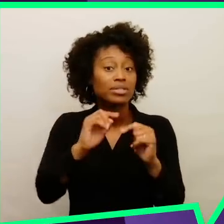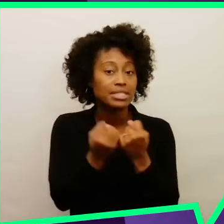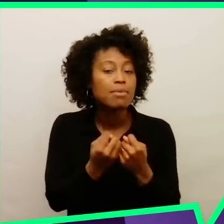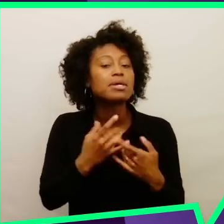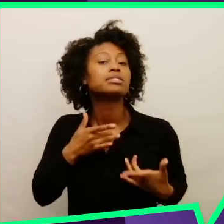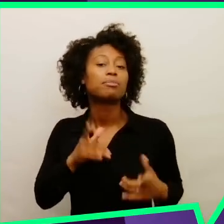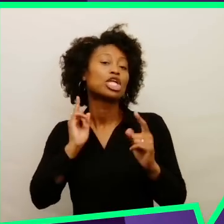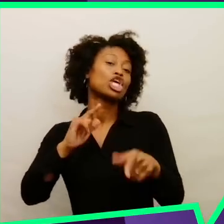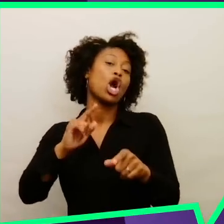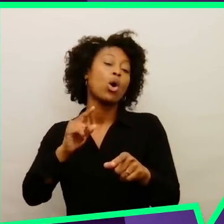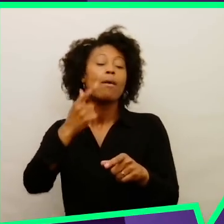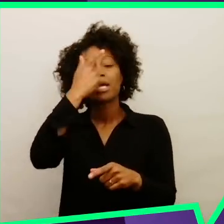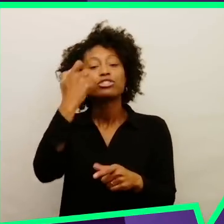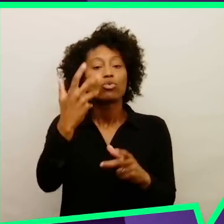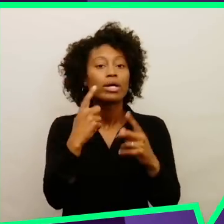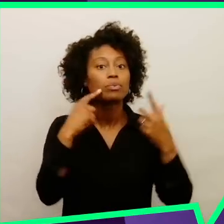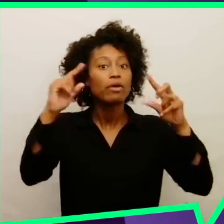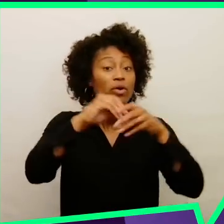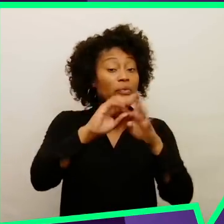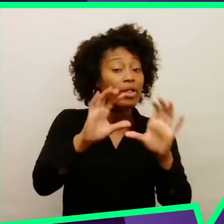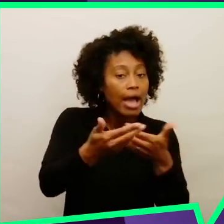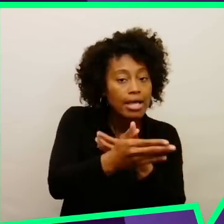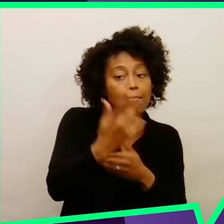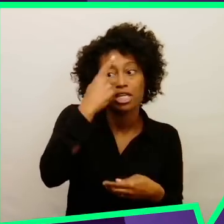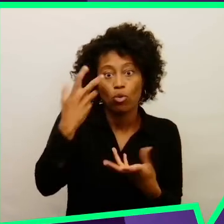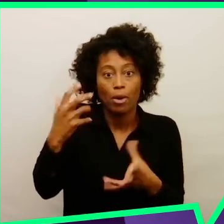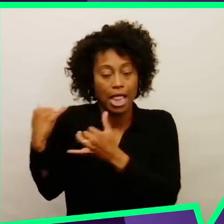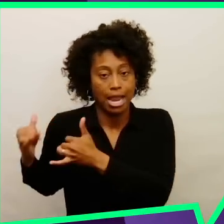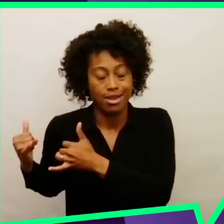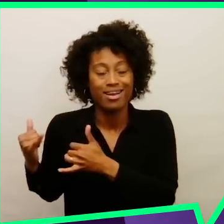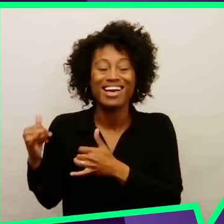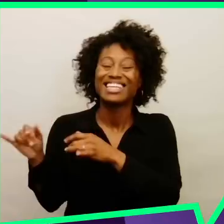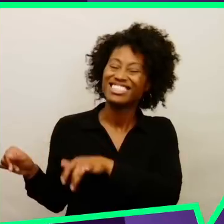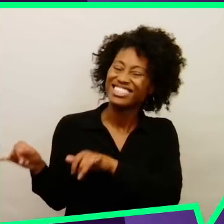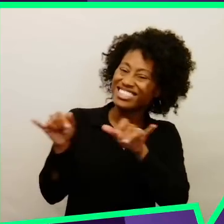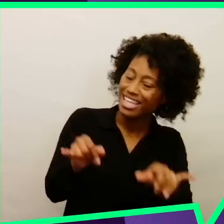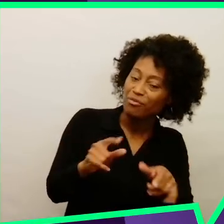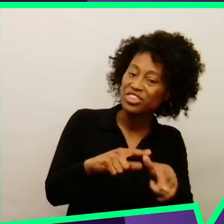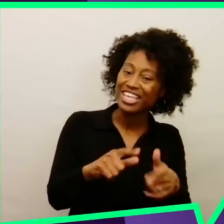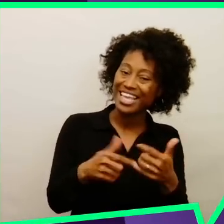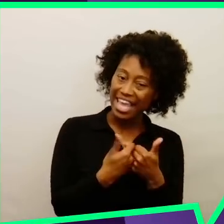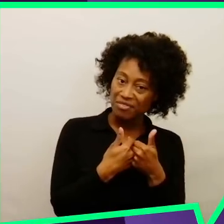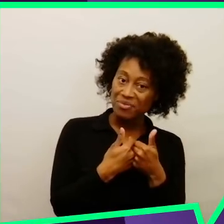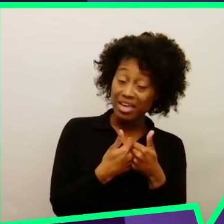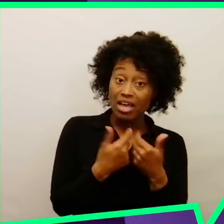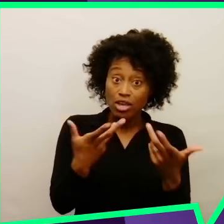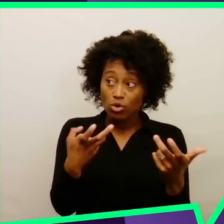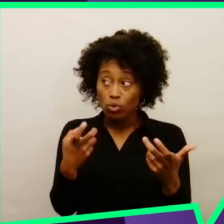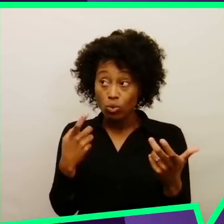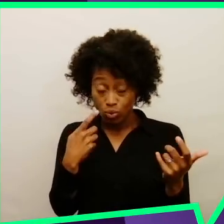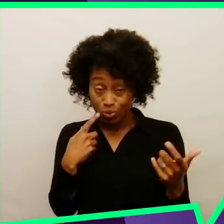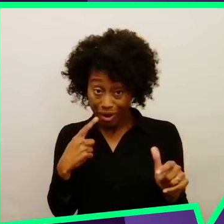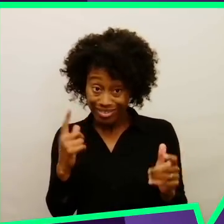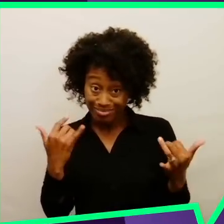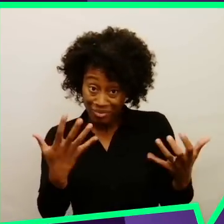Well, gaming provides that same encouragement, that same engagement, that same passion, and especially something like competitive esports,